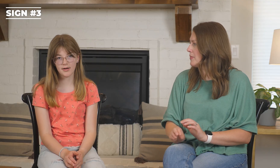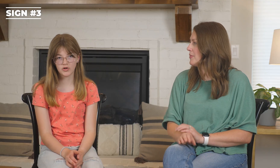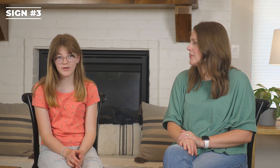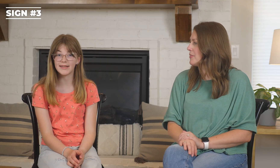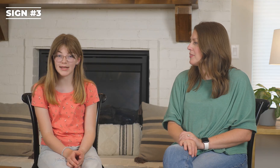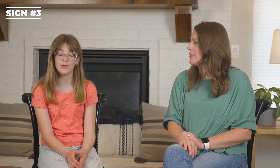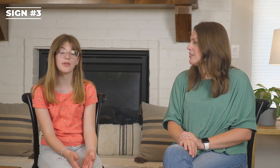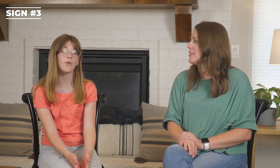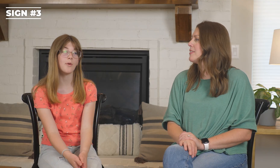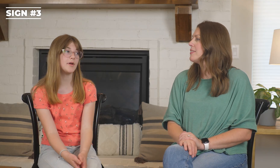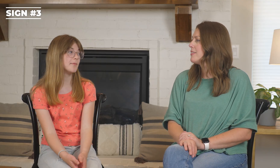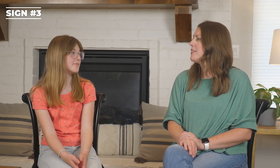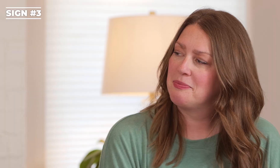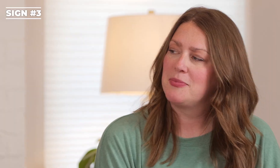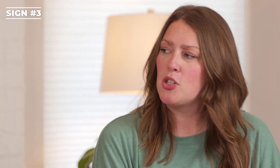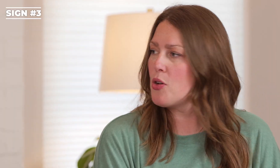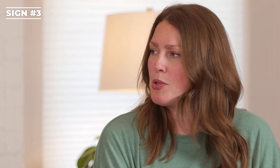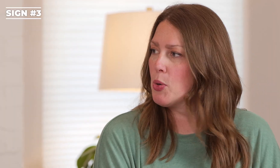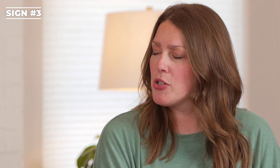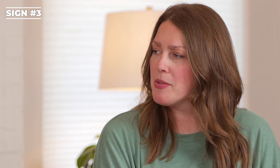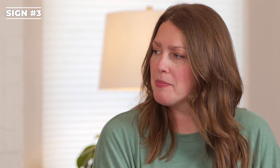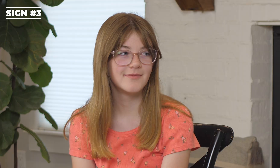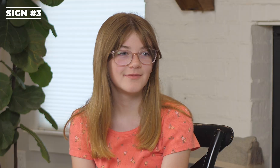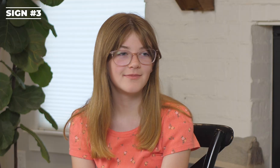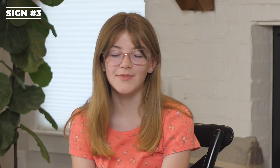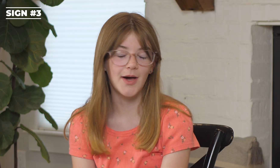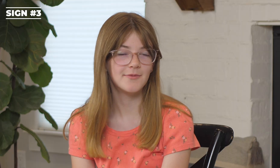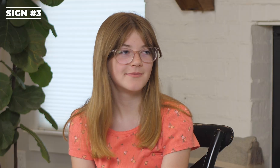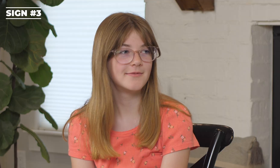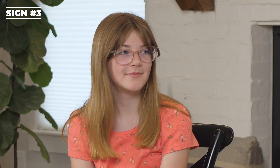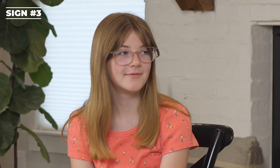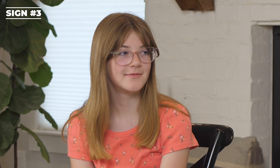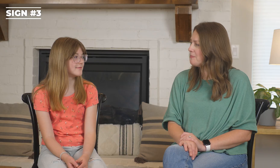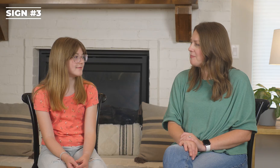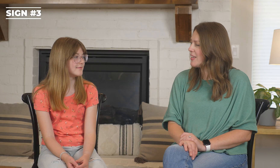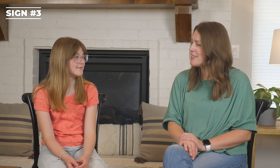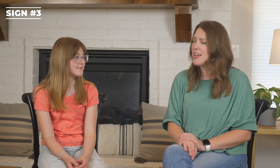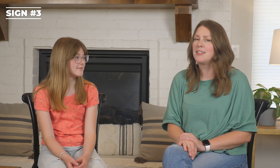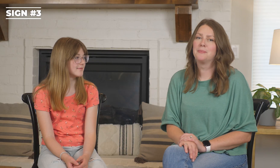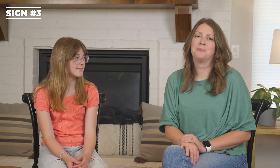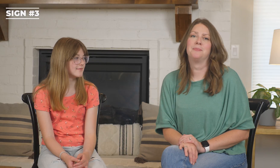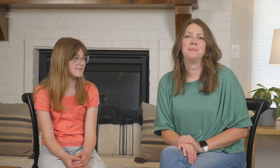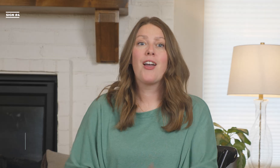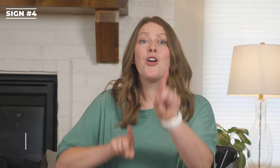They're too sticky when they're warmed up. So no s'mores? Yeah.